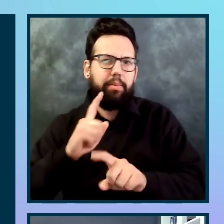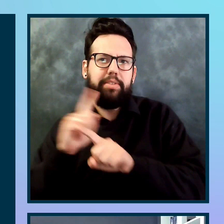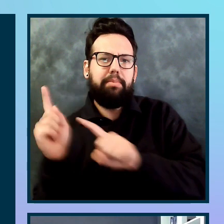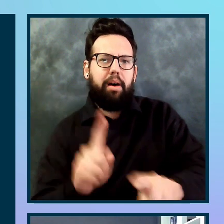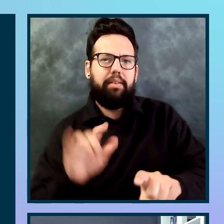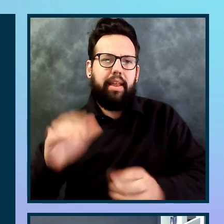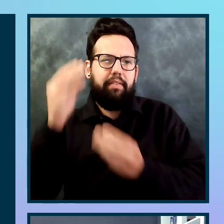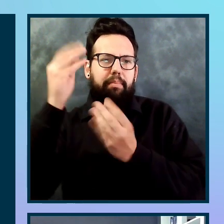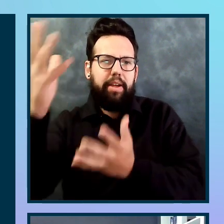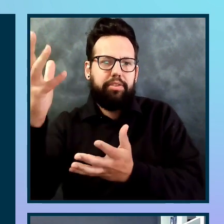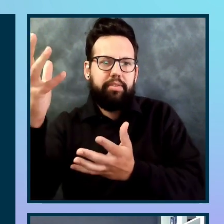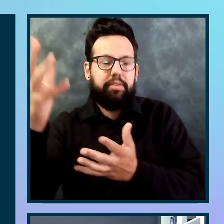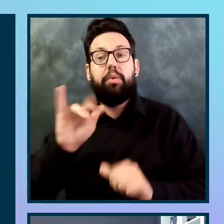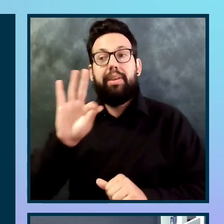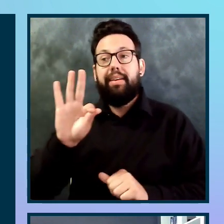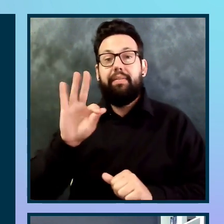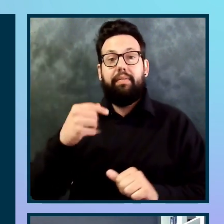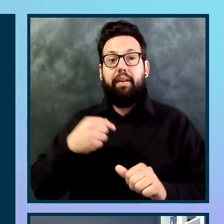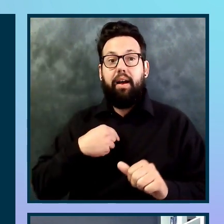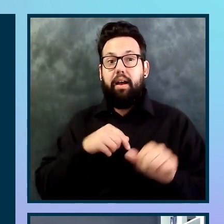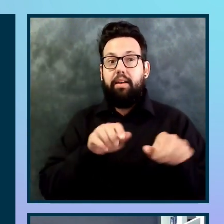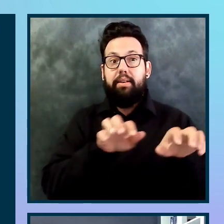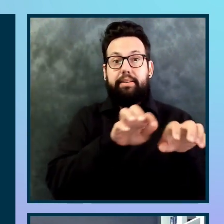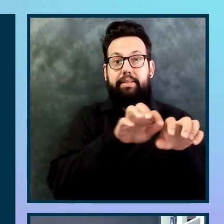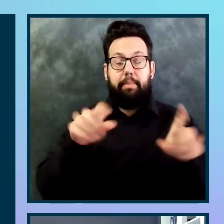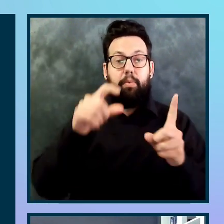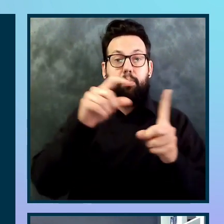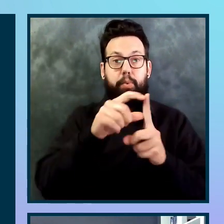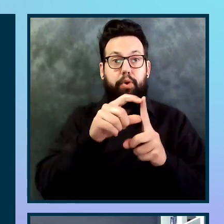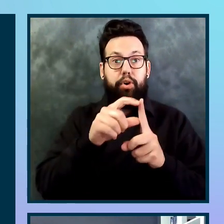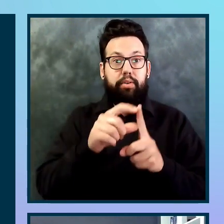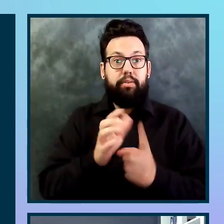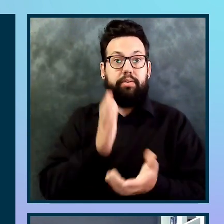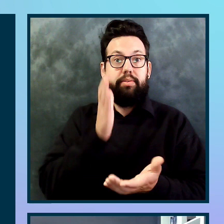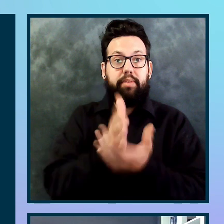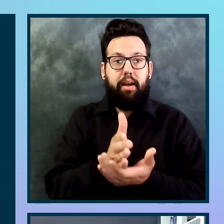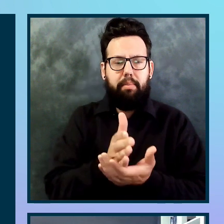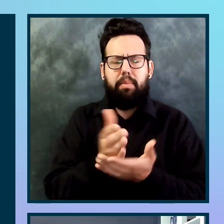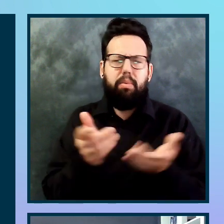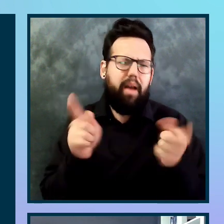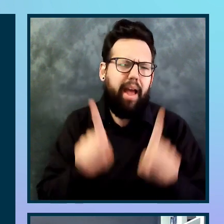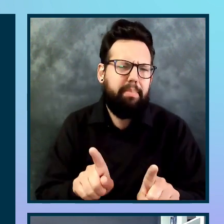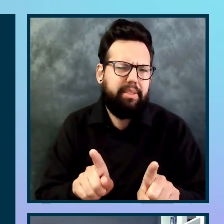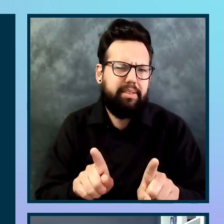What's gonna happen with my mouse or pointer device? When I click in that X, that is there, should that clear the form?